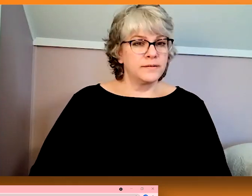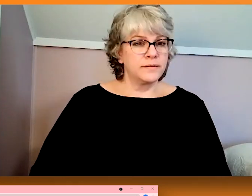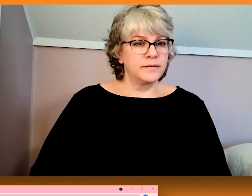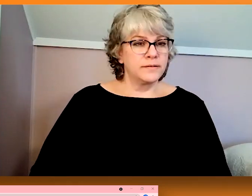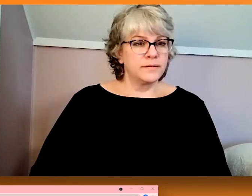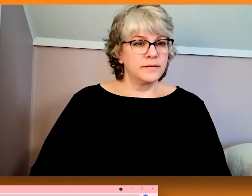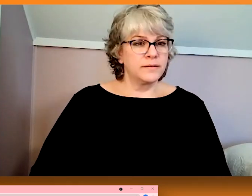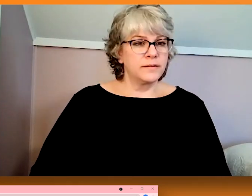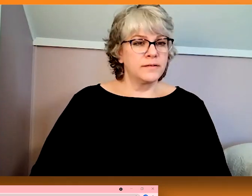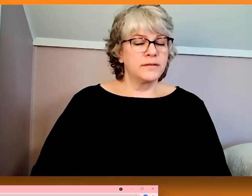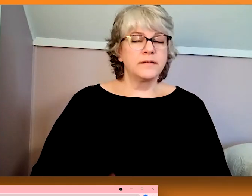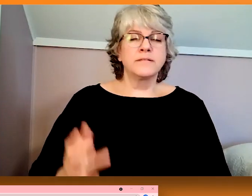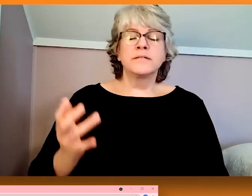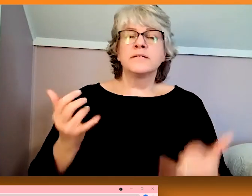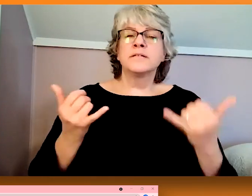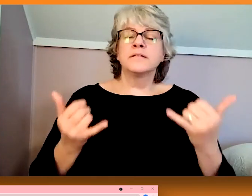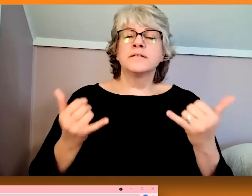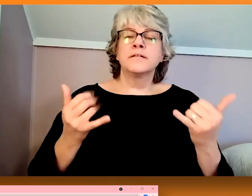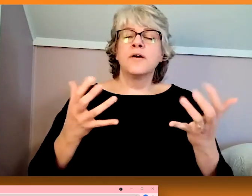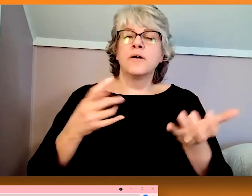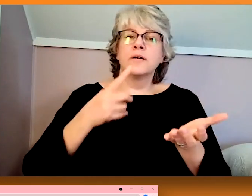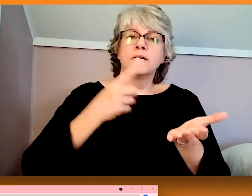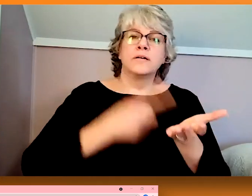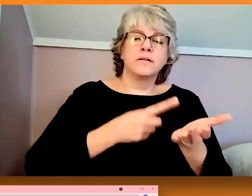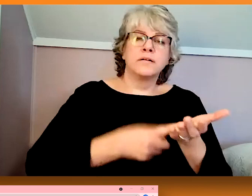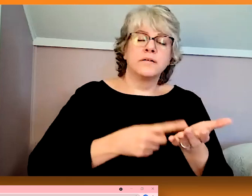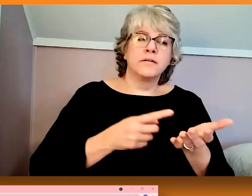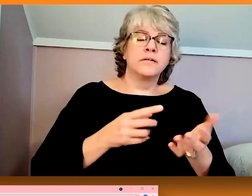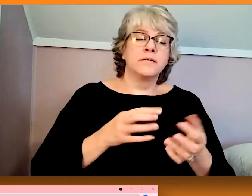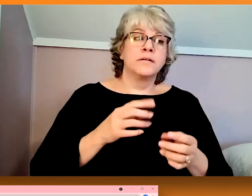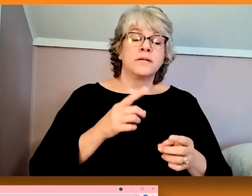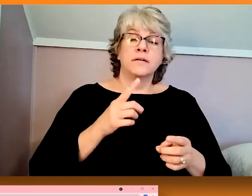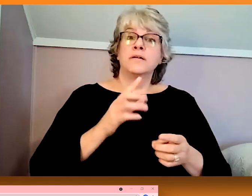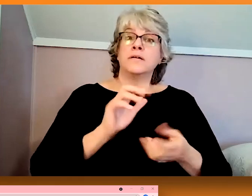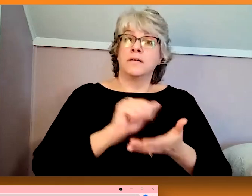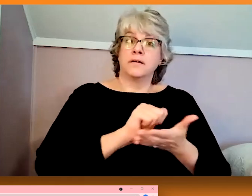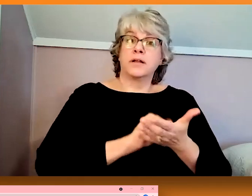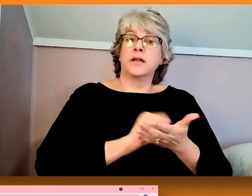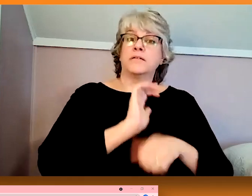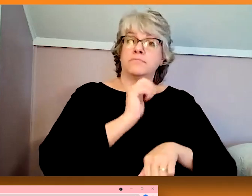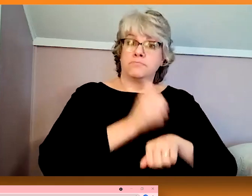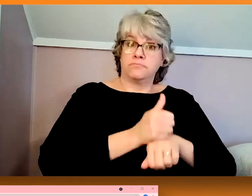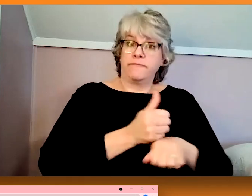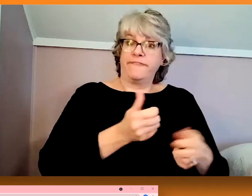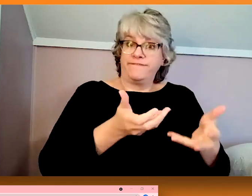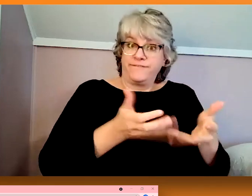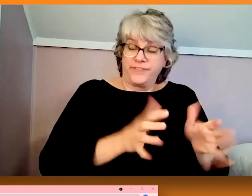Now I think I'm going to jump ahead to discuss